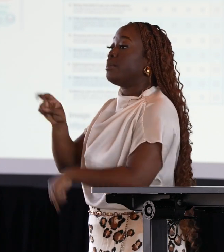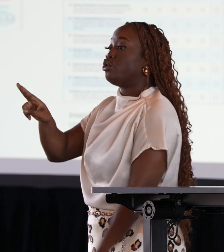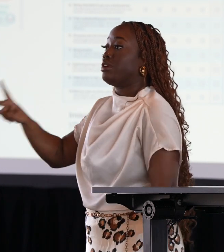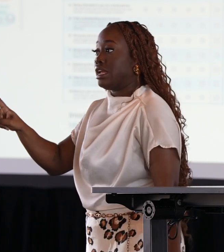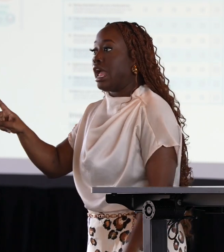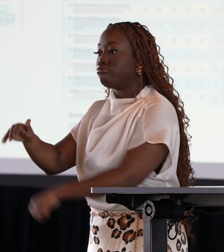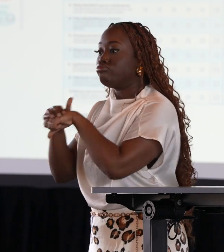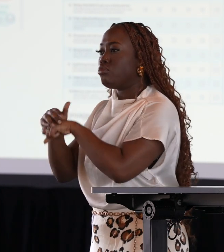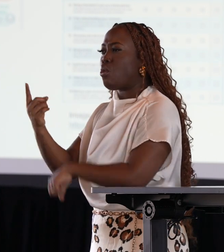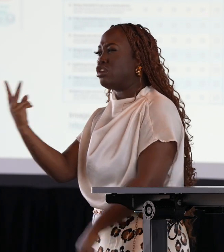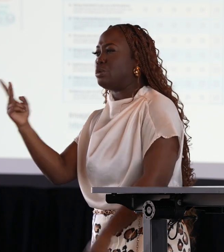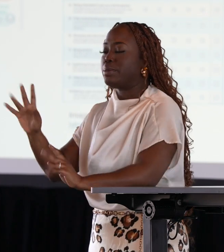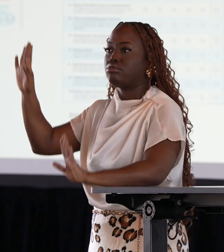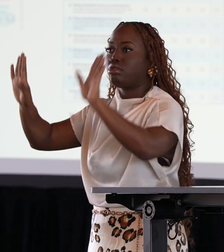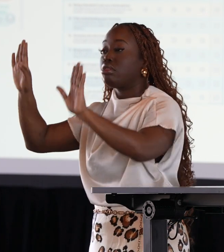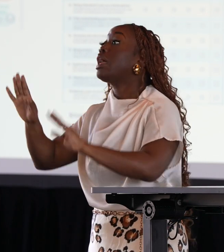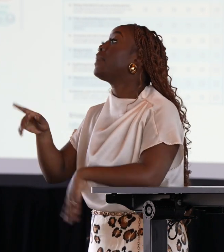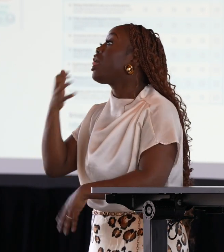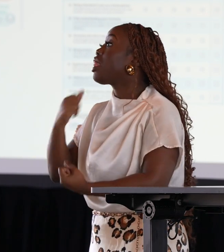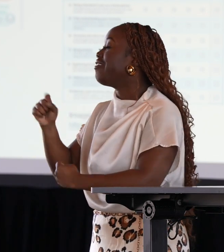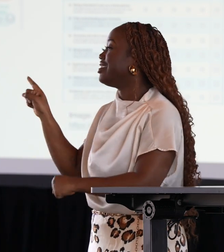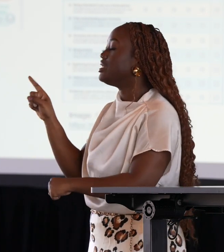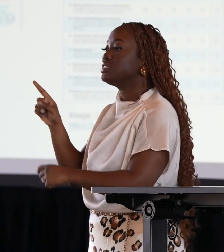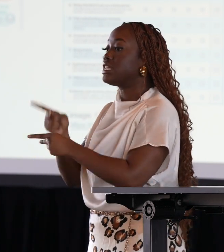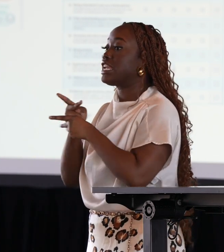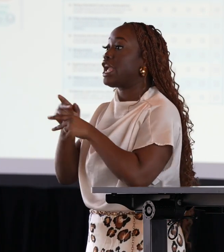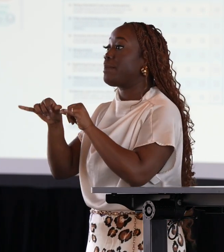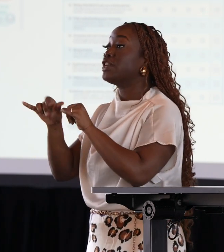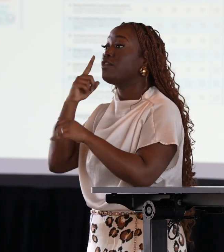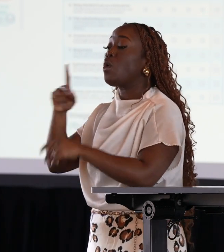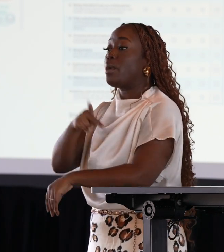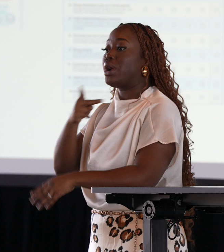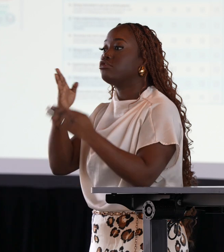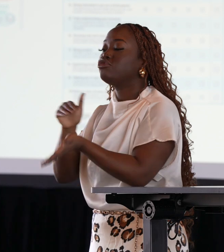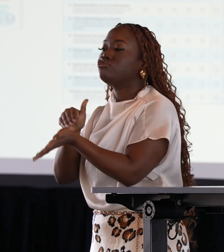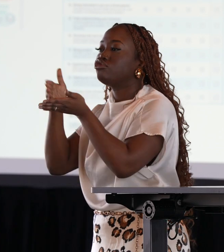two people. What I love about the care measure, this is a tool for practitioners that you can give someone that you're working